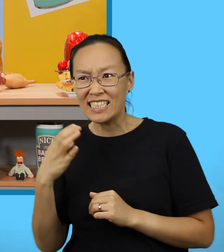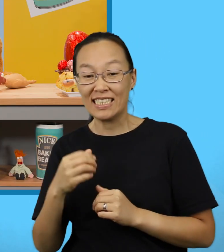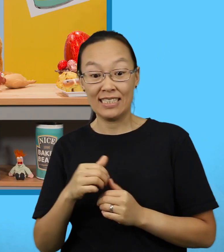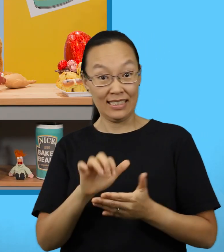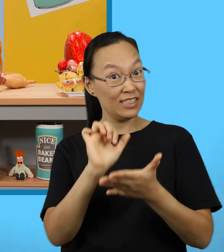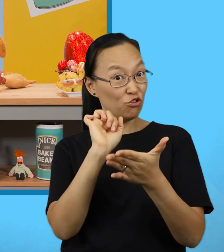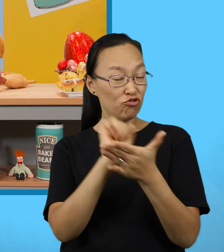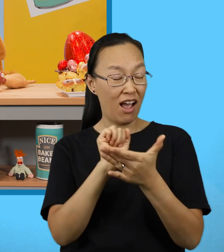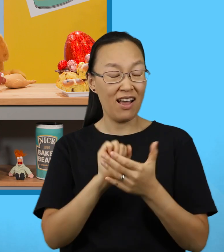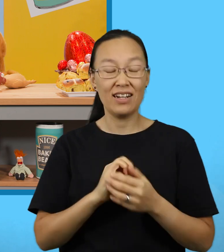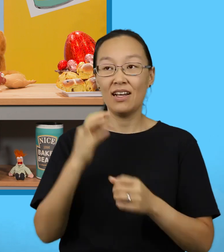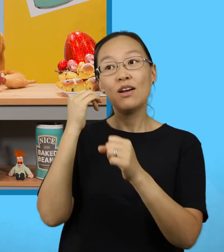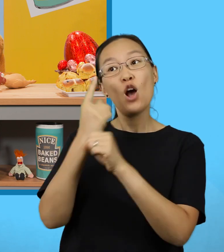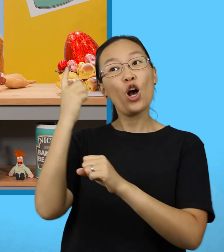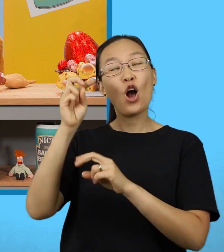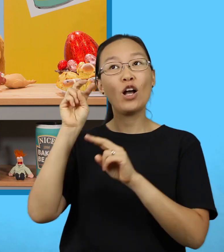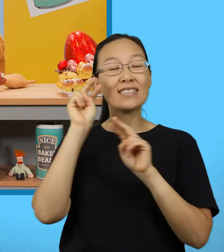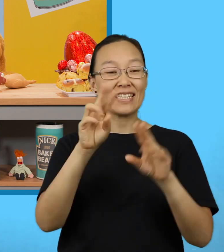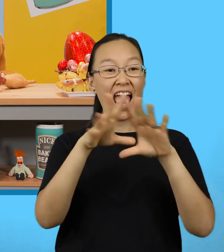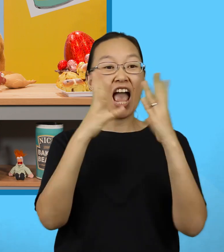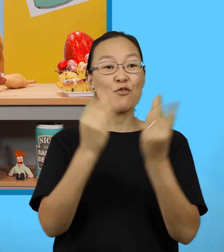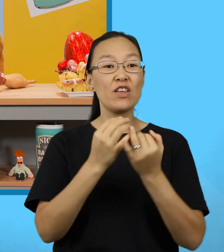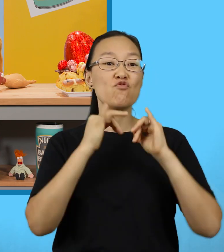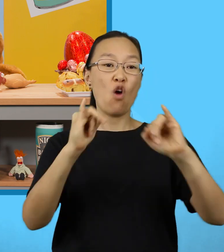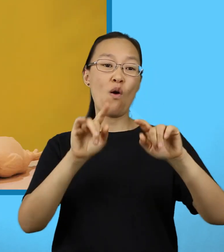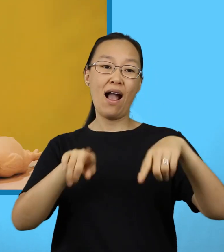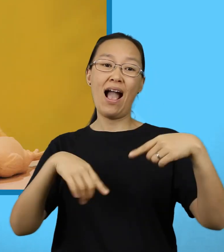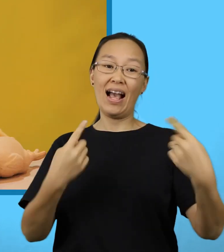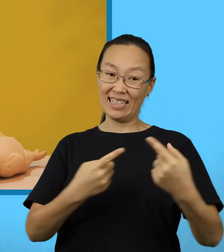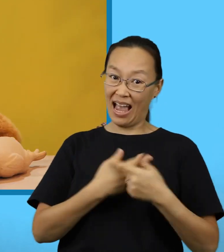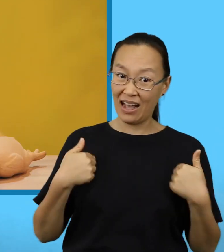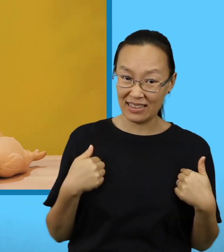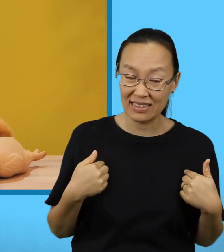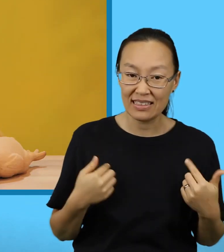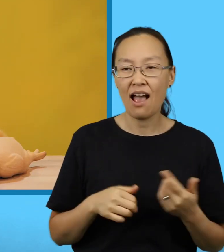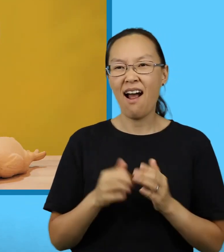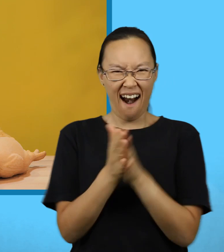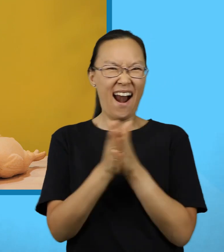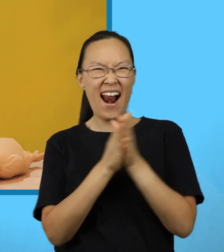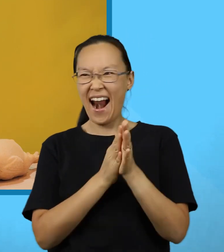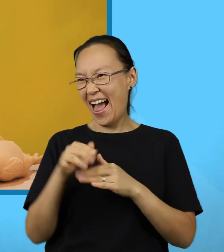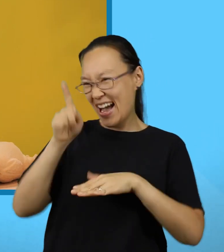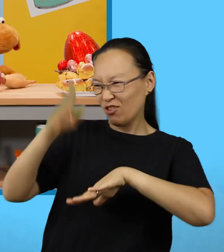God sees every wrong thing that someone does against us. Oh. So, Scruff's gonna be busted.